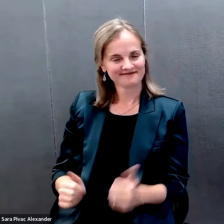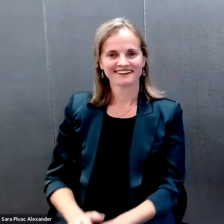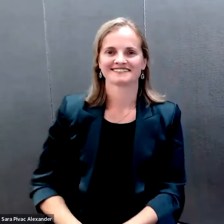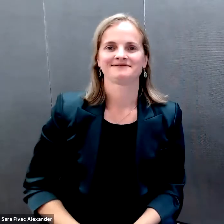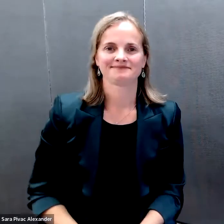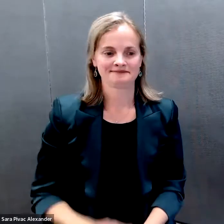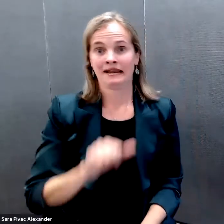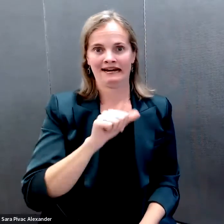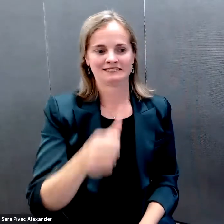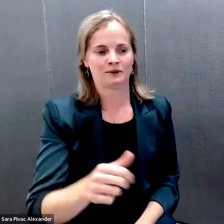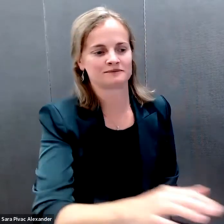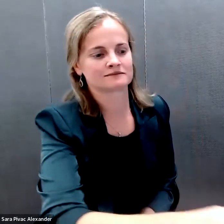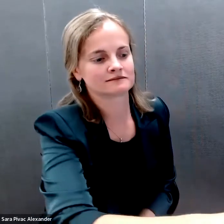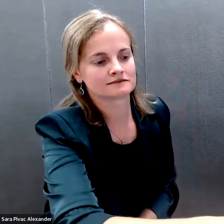okay simple